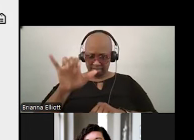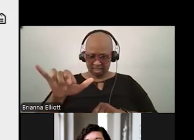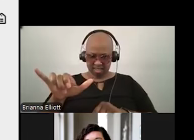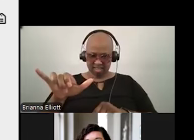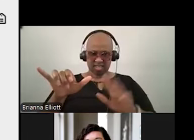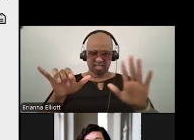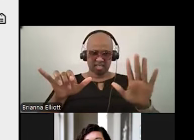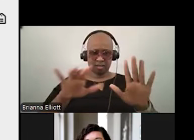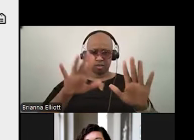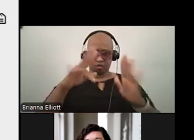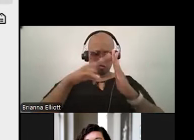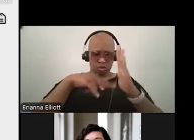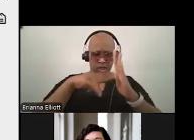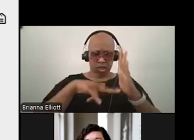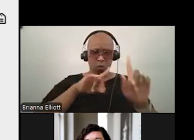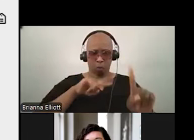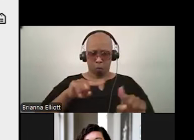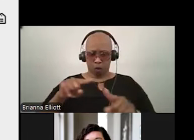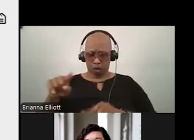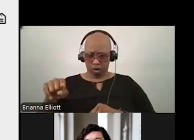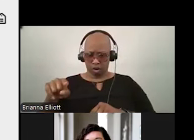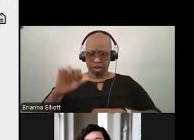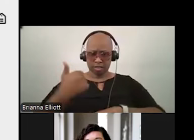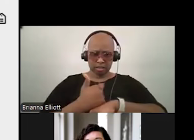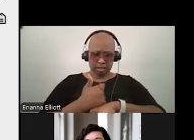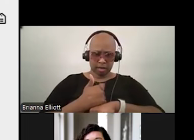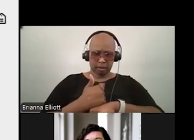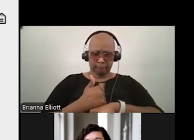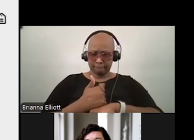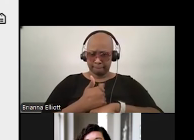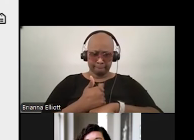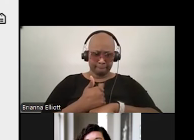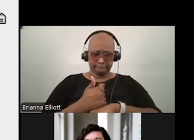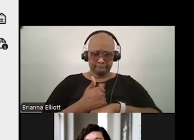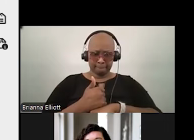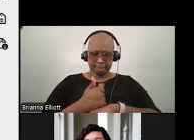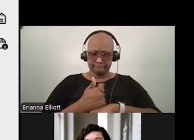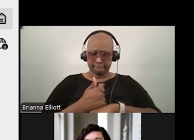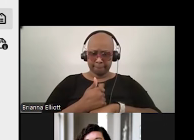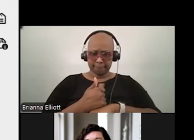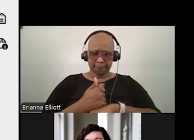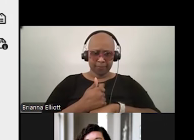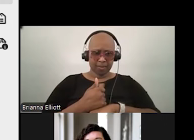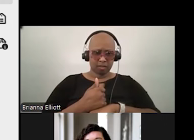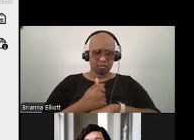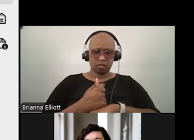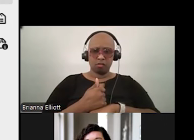order the way that it is set here. Um, look at this one. Actually, different versions of these.